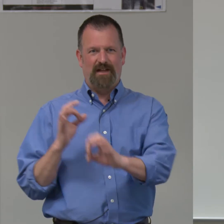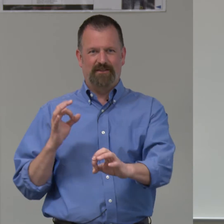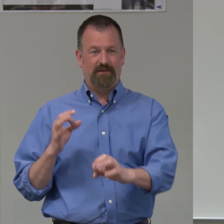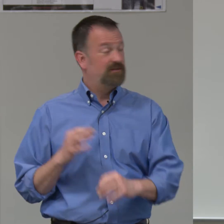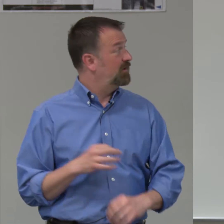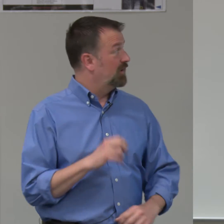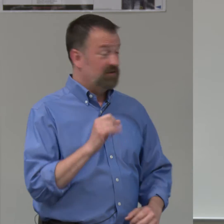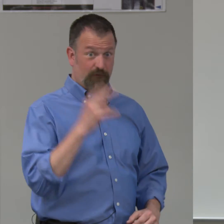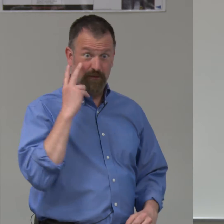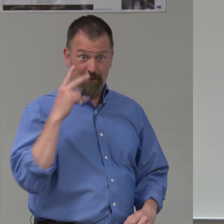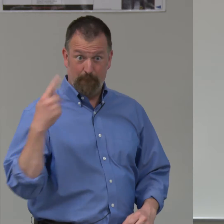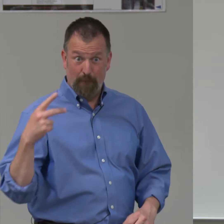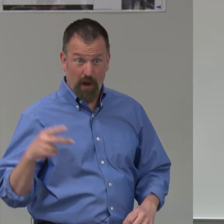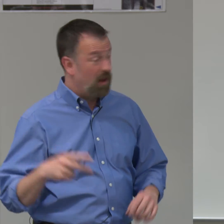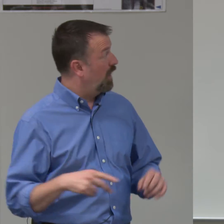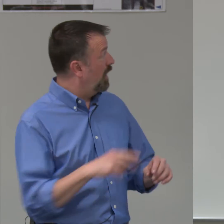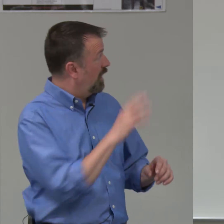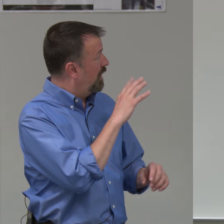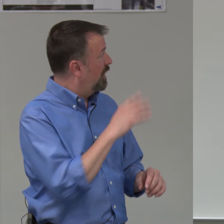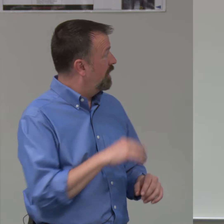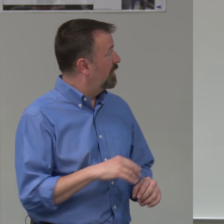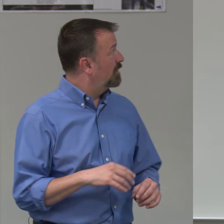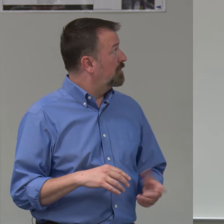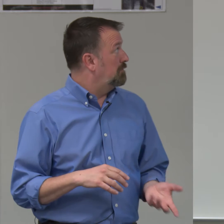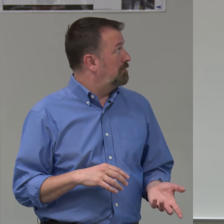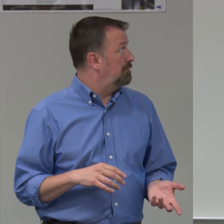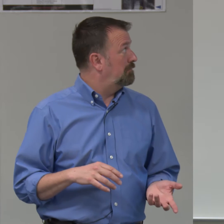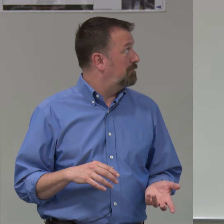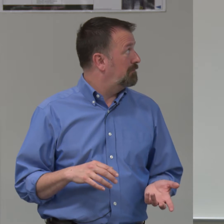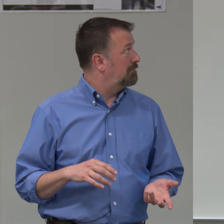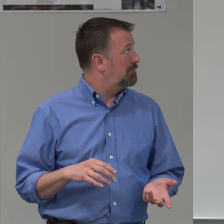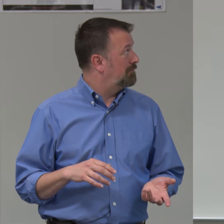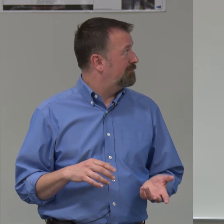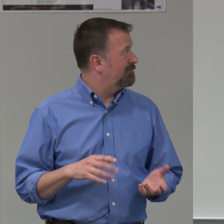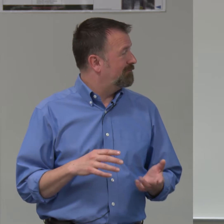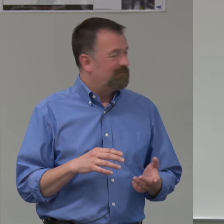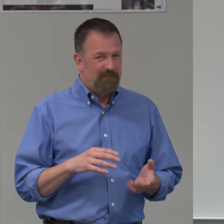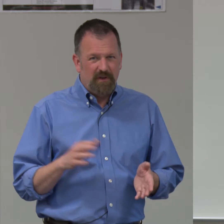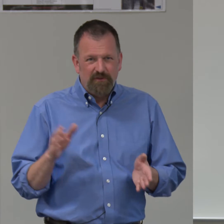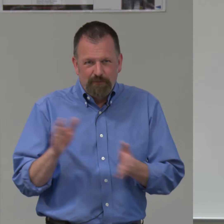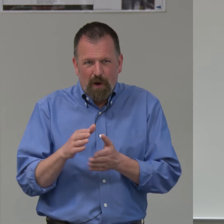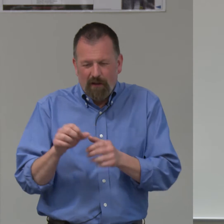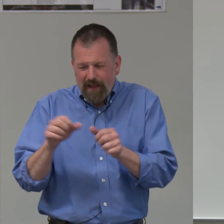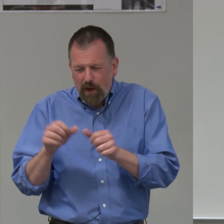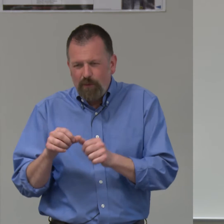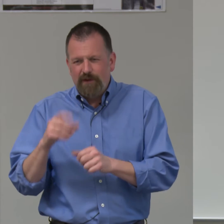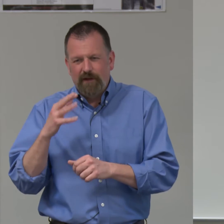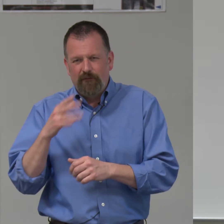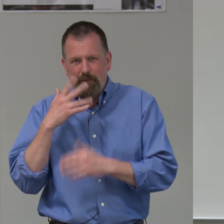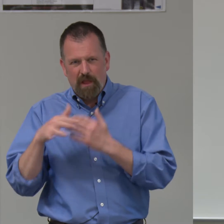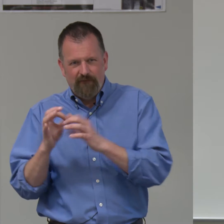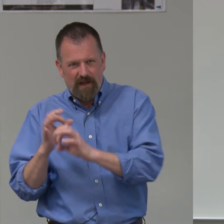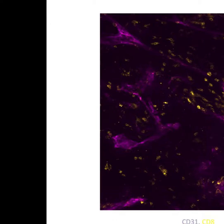So these purple things that you see here are actually small parts of blood vessels.